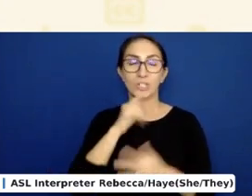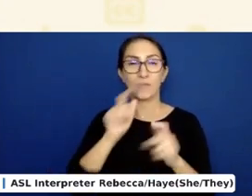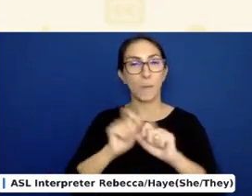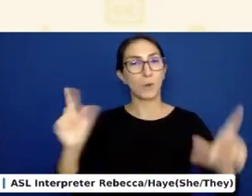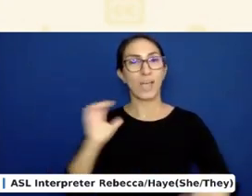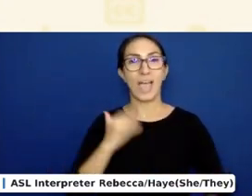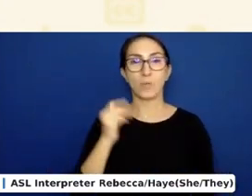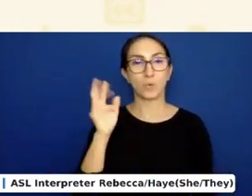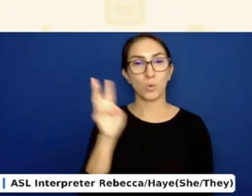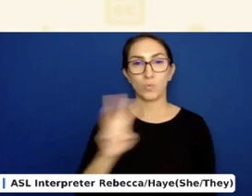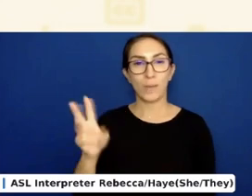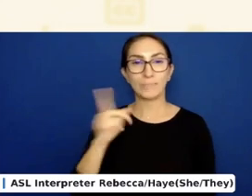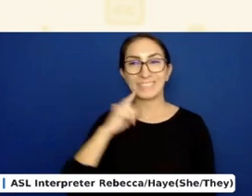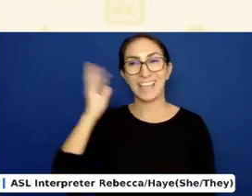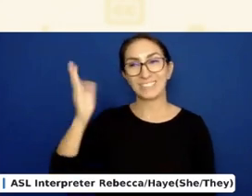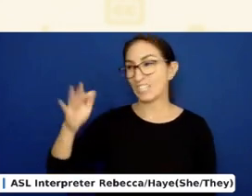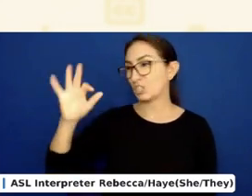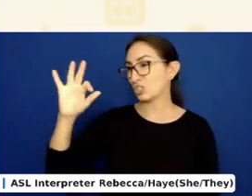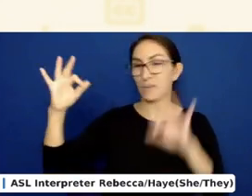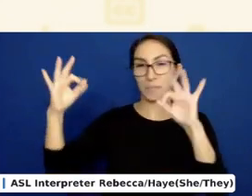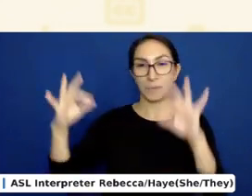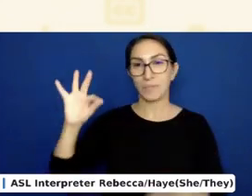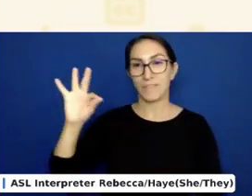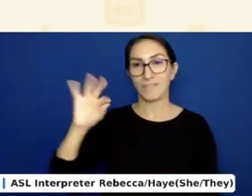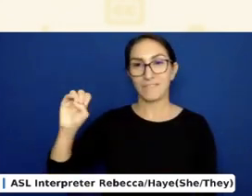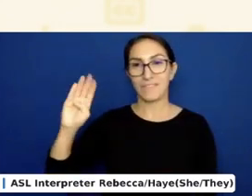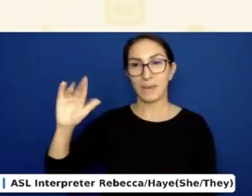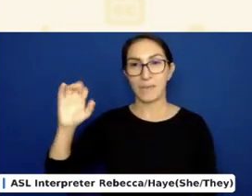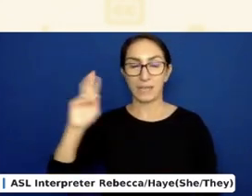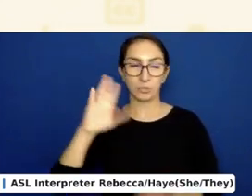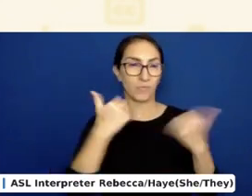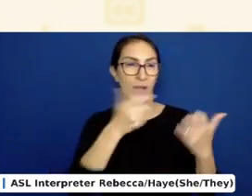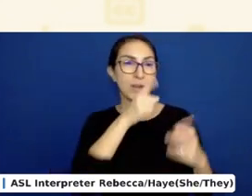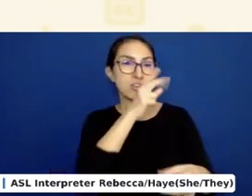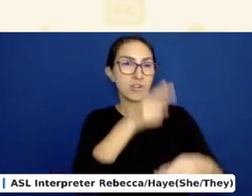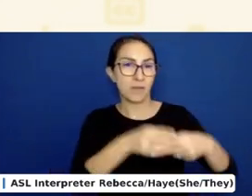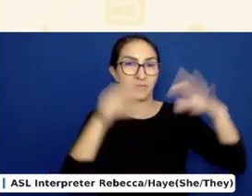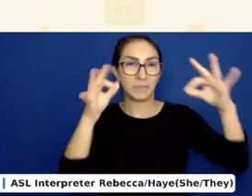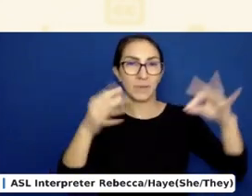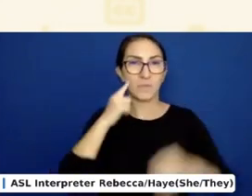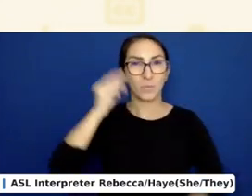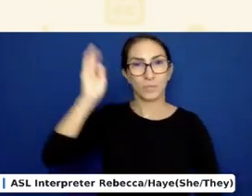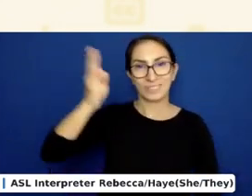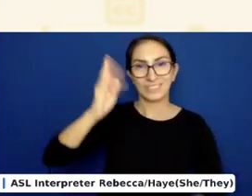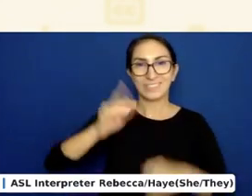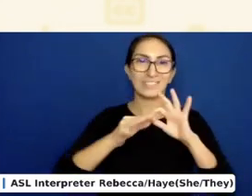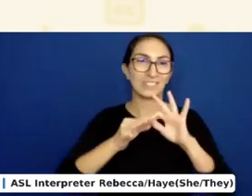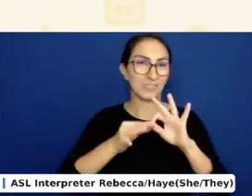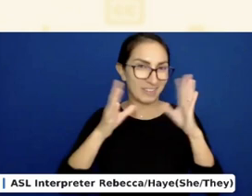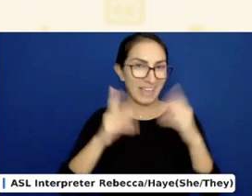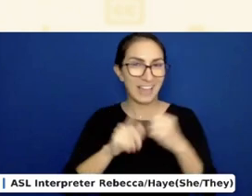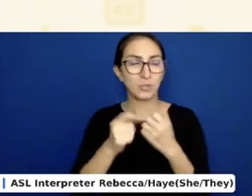to provide anonymous feedback for our speakers on their presentation, and you can enter to win a t-shirt while you're there.